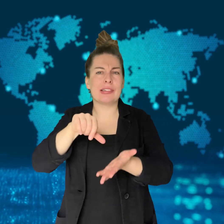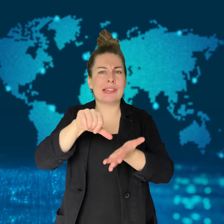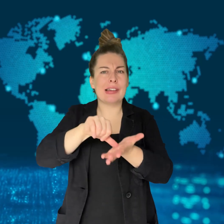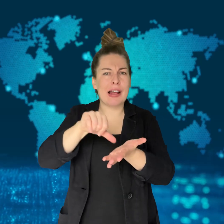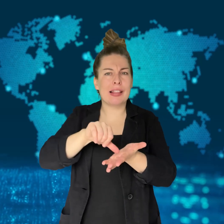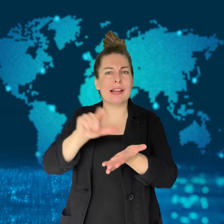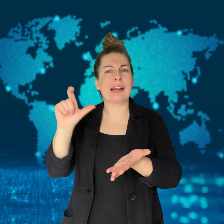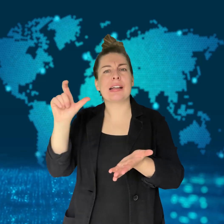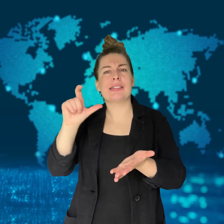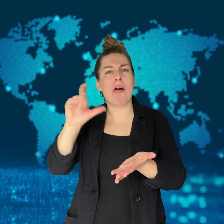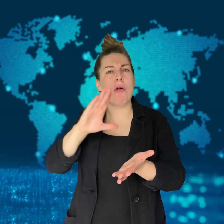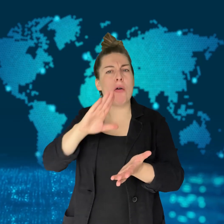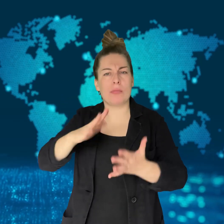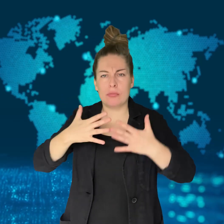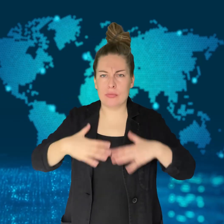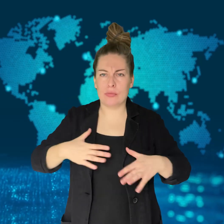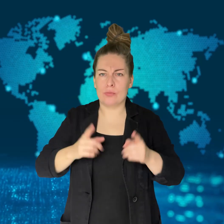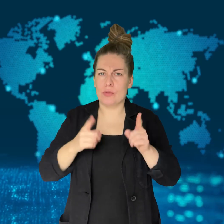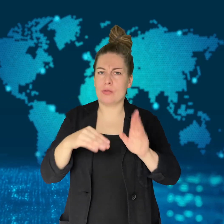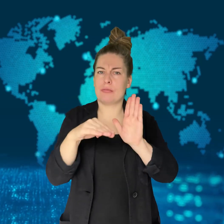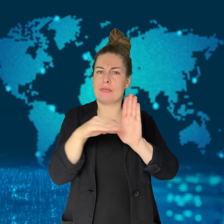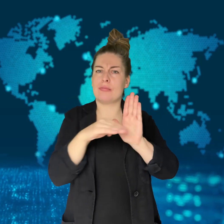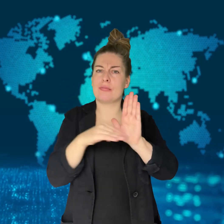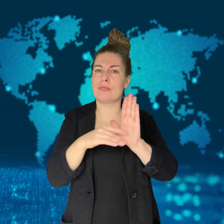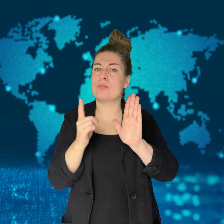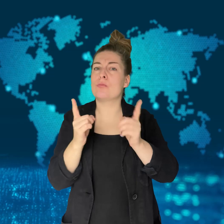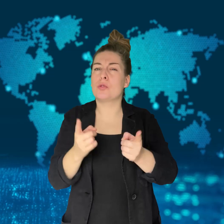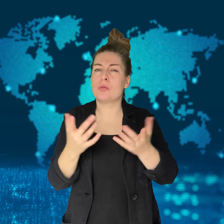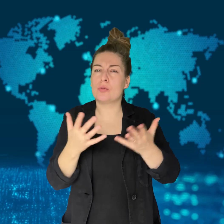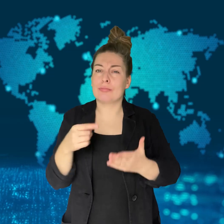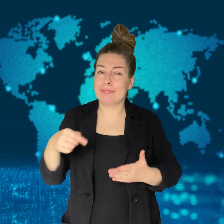The dress code is strict, requiring a woman to